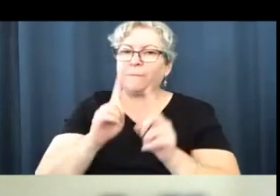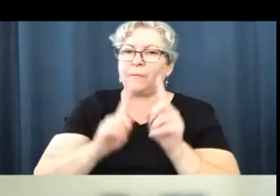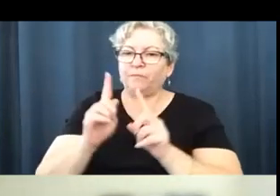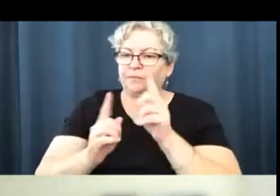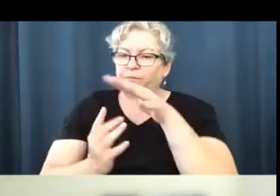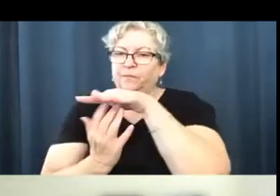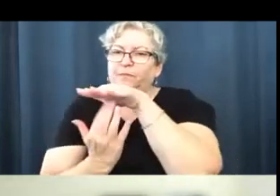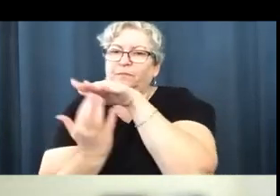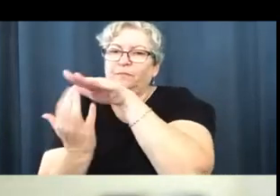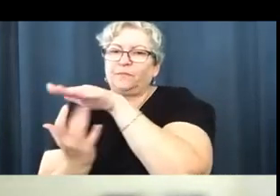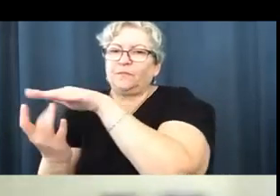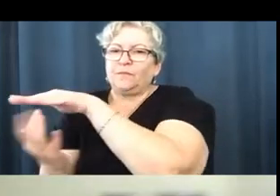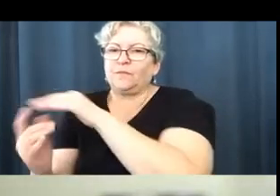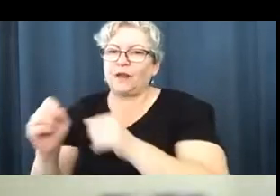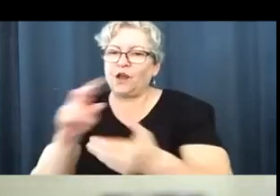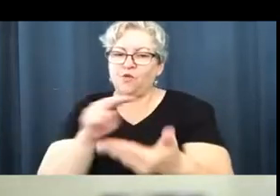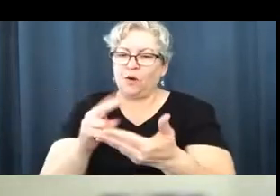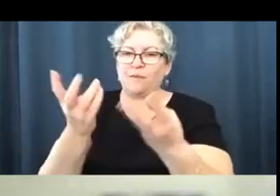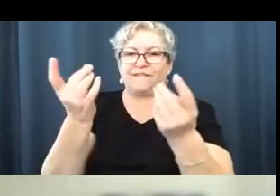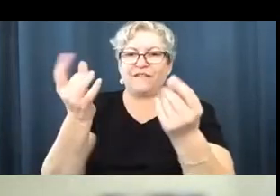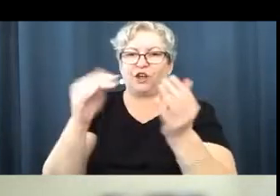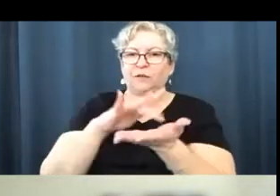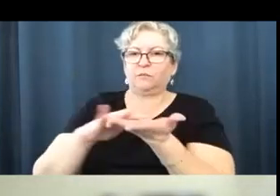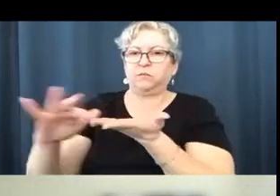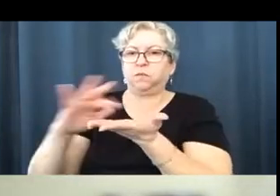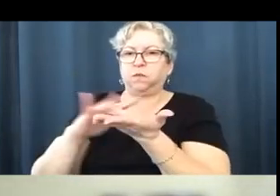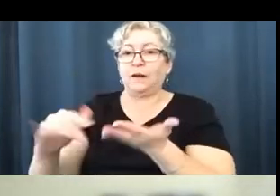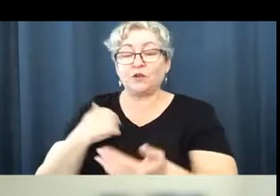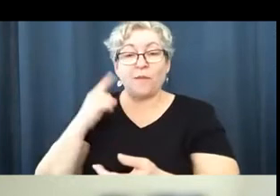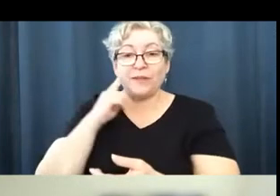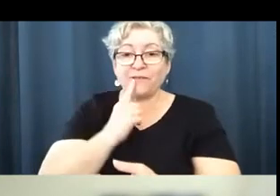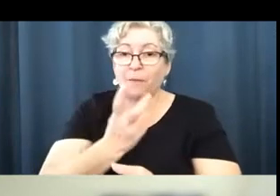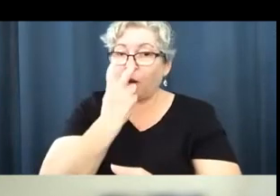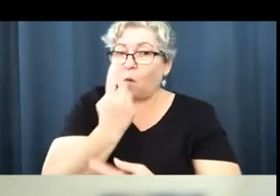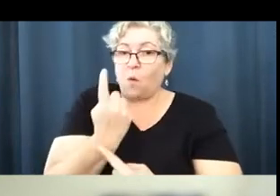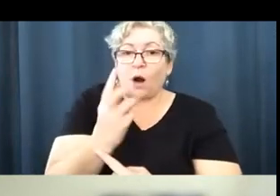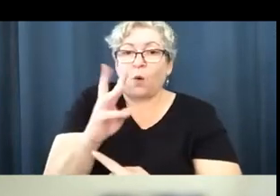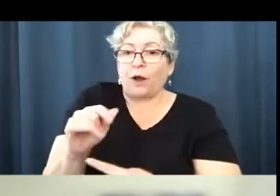to allow me to read it with my finger. So imagine if I'm deaf and blind, that's the only way I can get digital information.